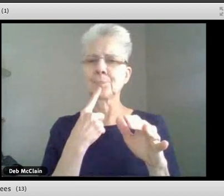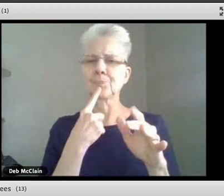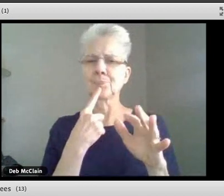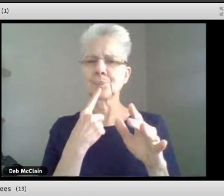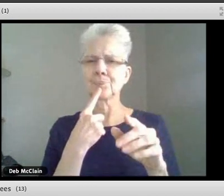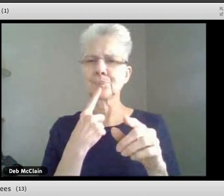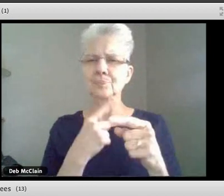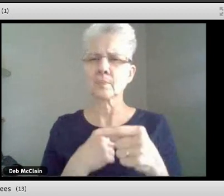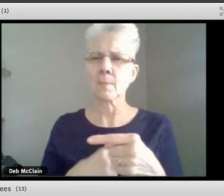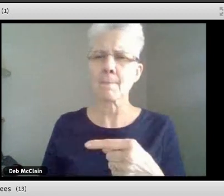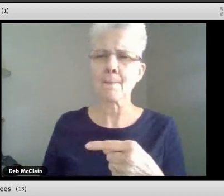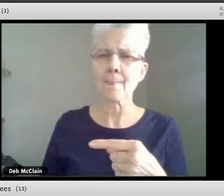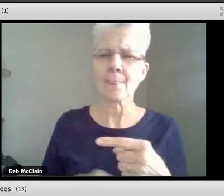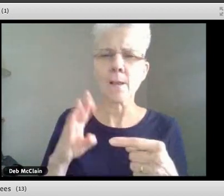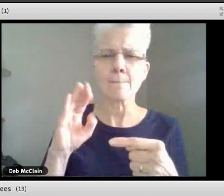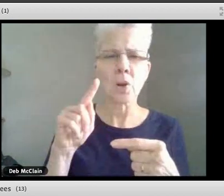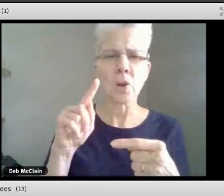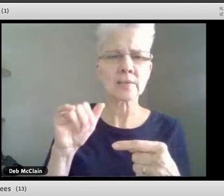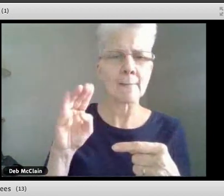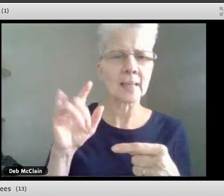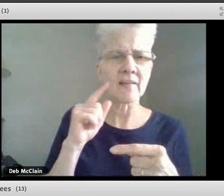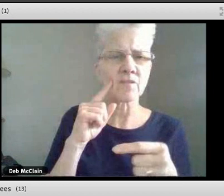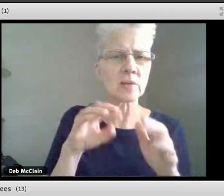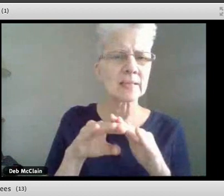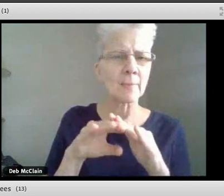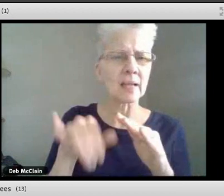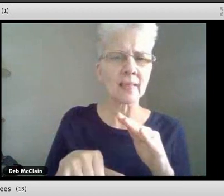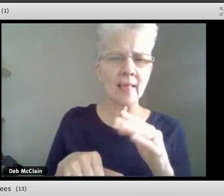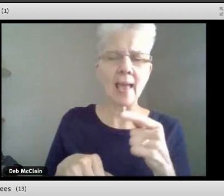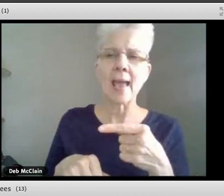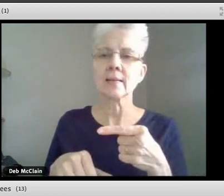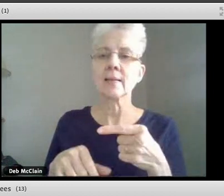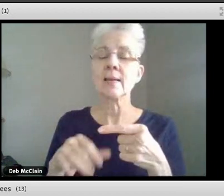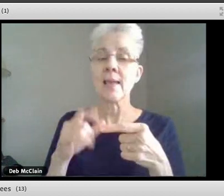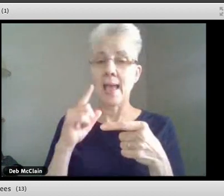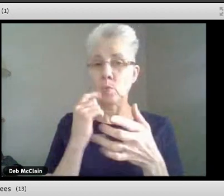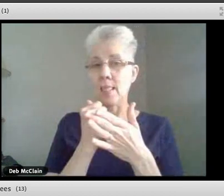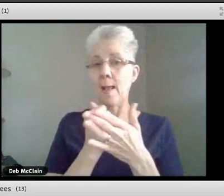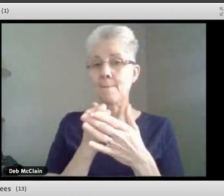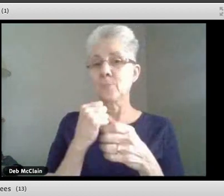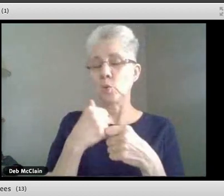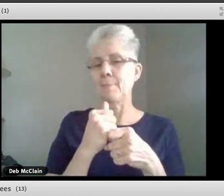and it will help you make those functions that make the PDF a little bit more accessible.